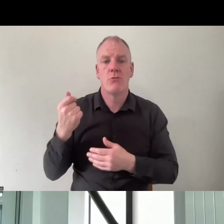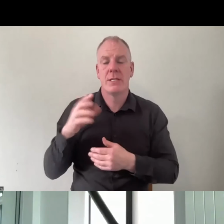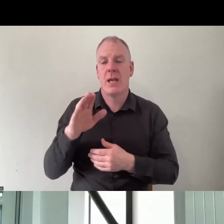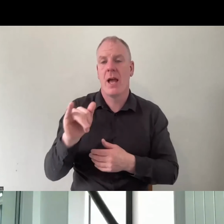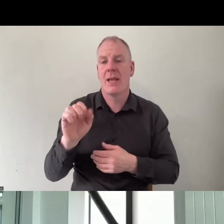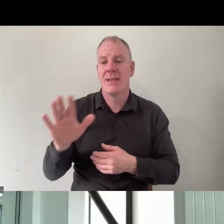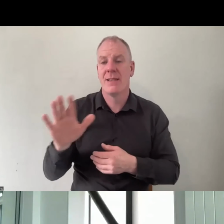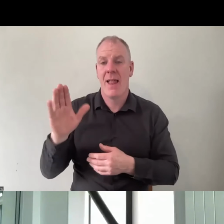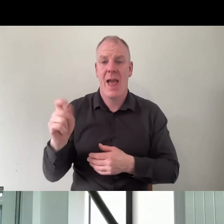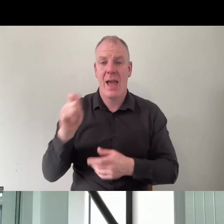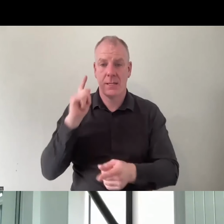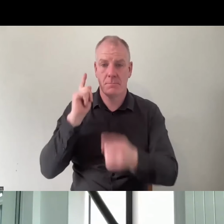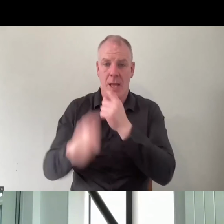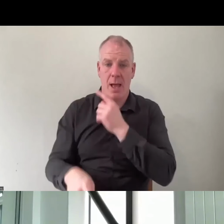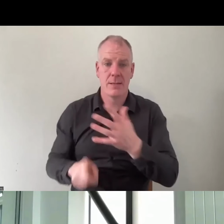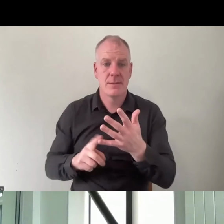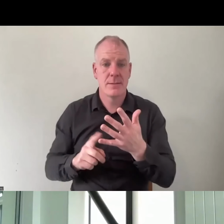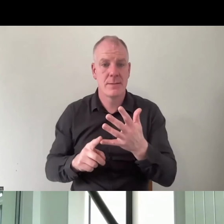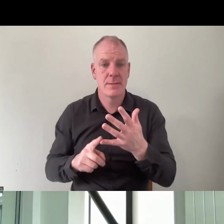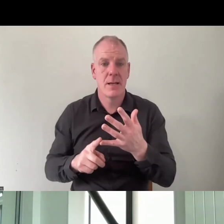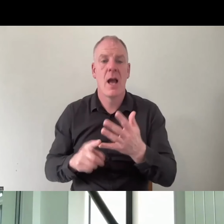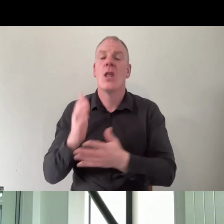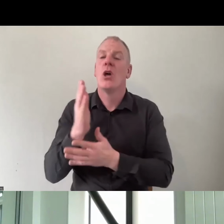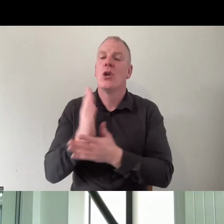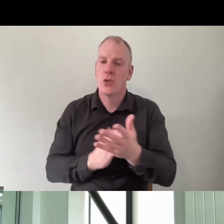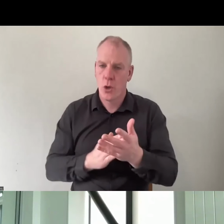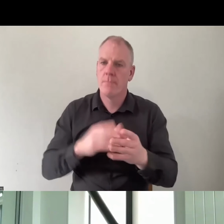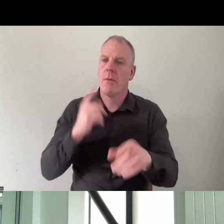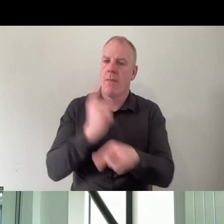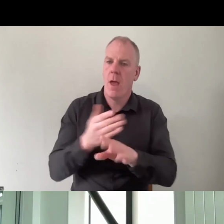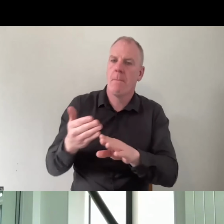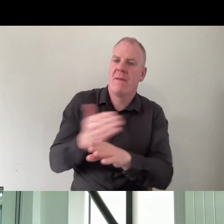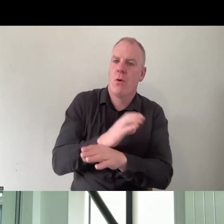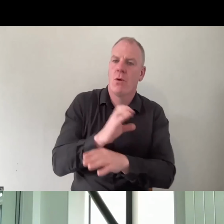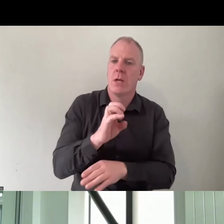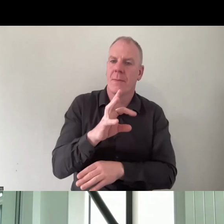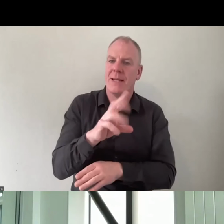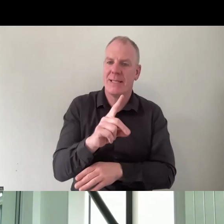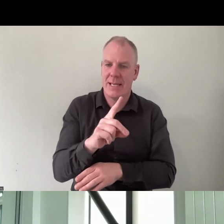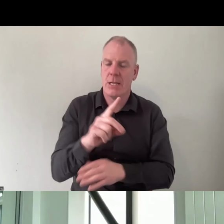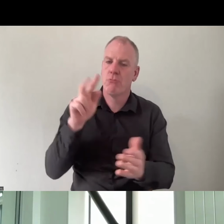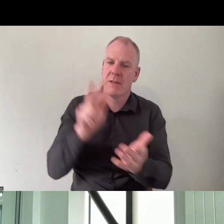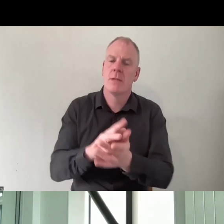Some were adopted or reviewed prior to CRPD ratification to ensure better compliance.